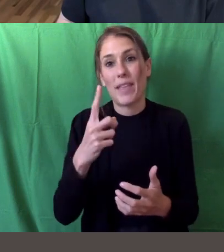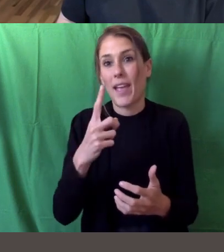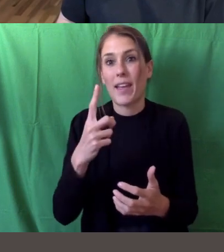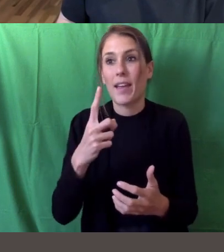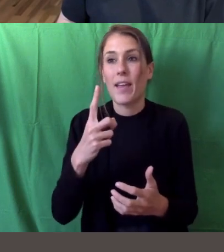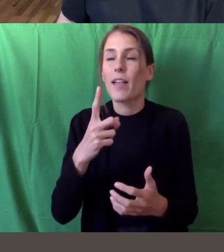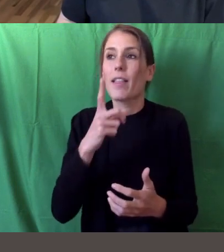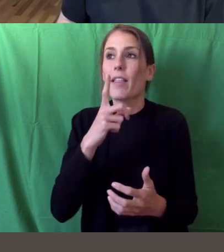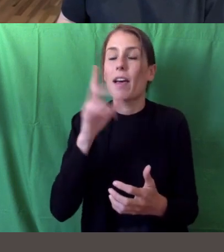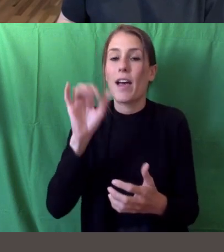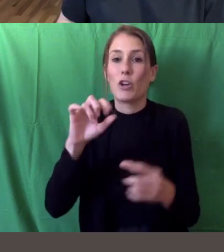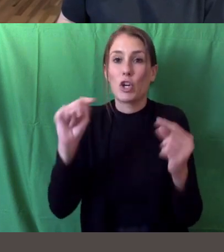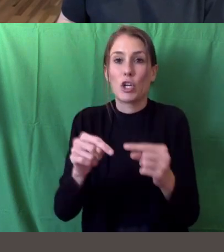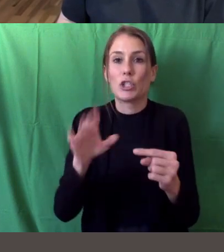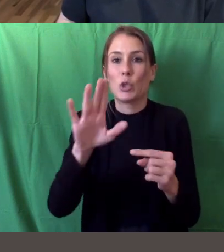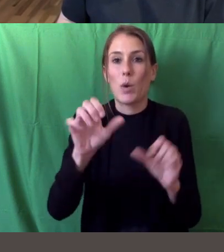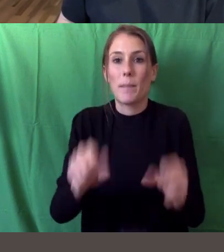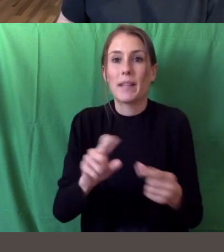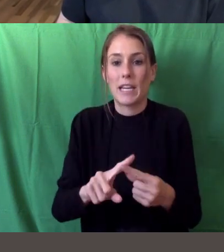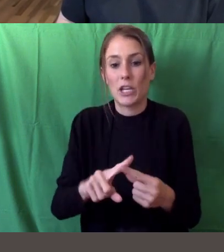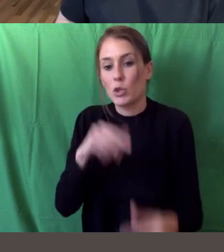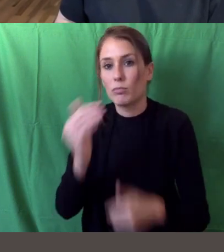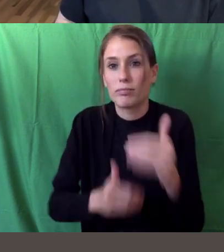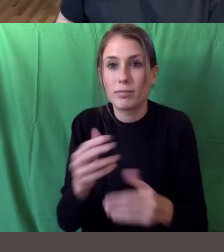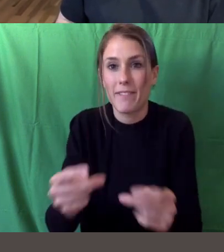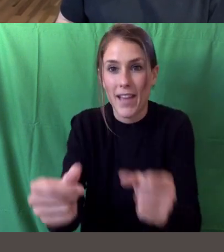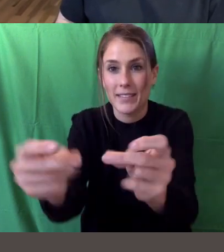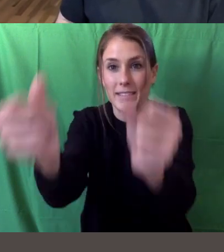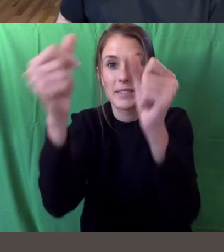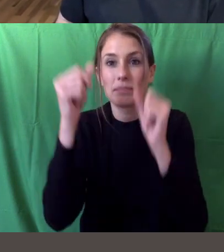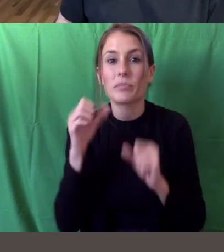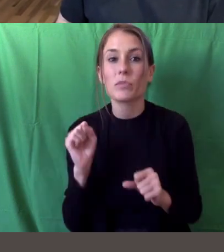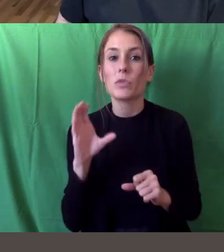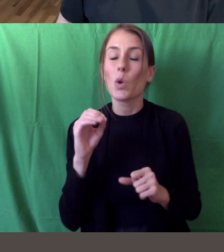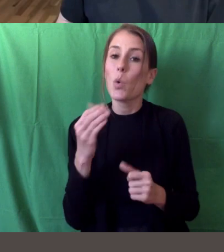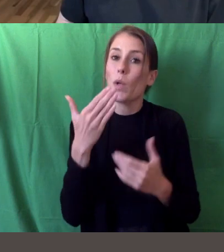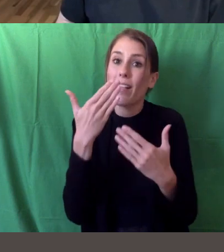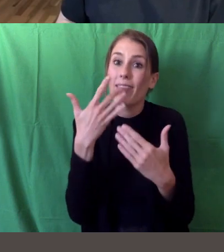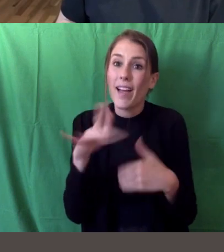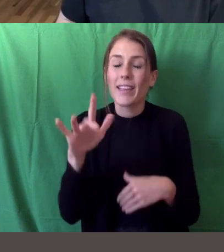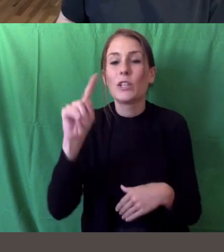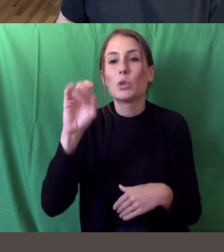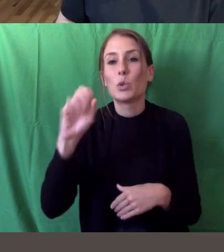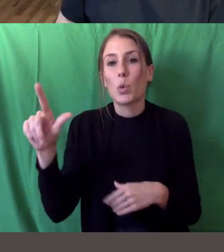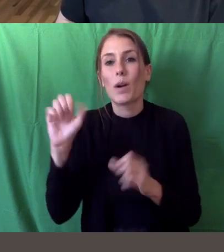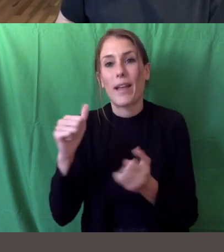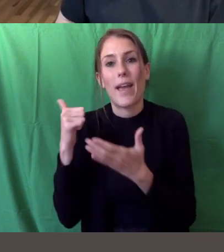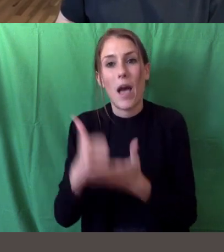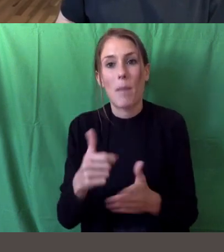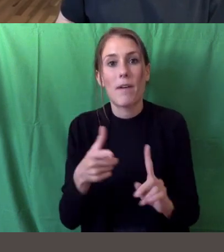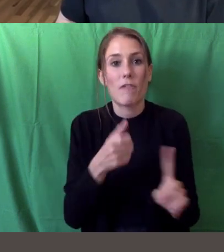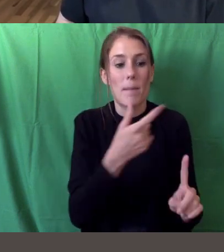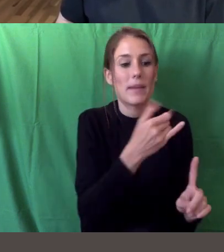that hinders your productivity and velocity. Thankfully, this is where tooling can really help us in the end-to-end journey from GitHub